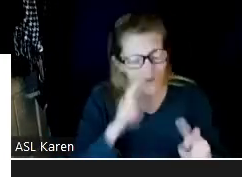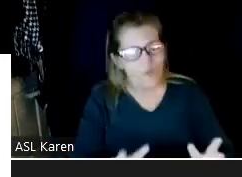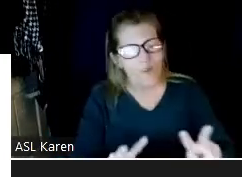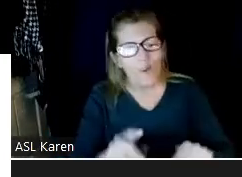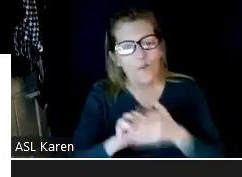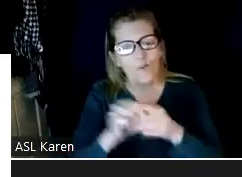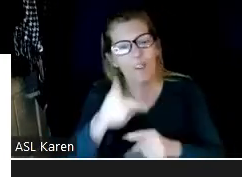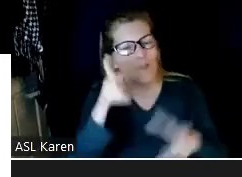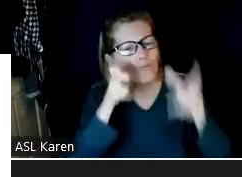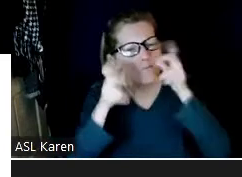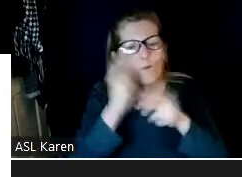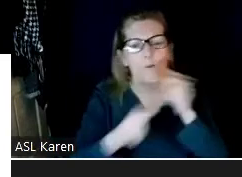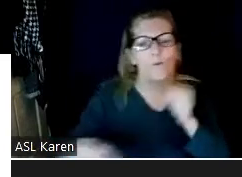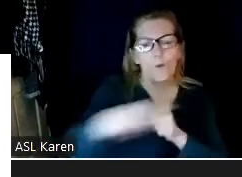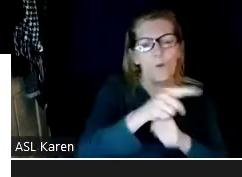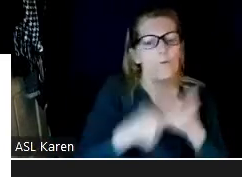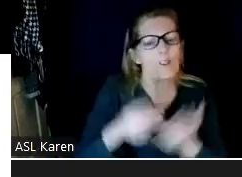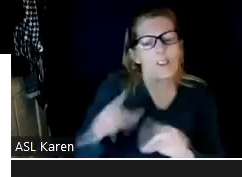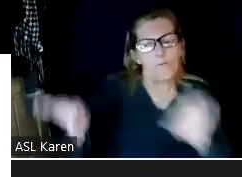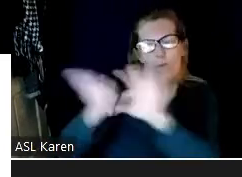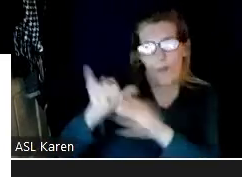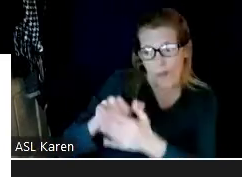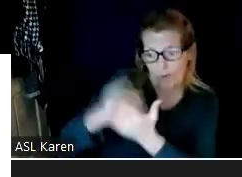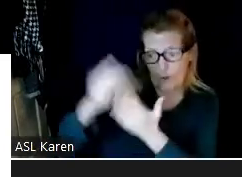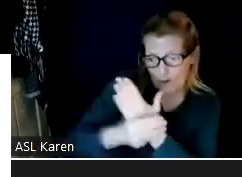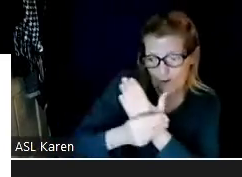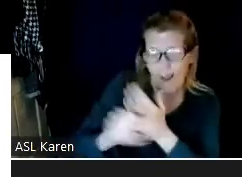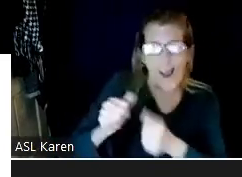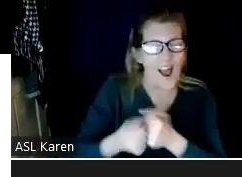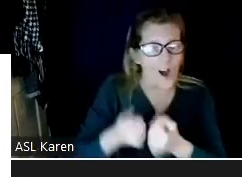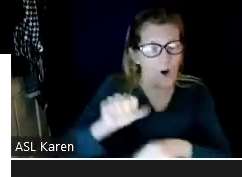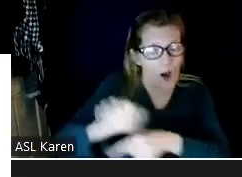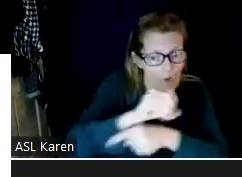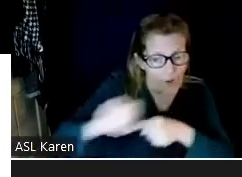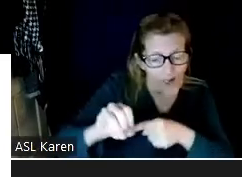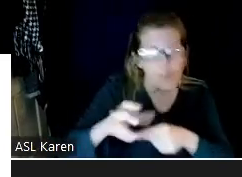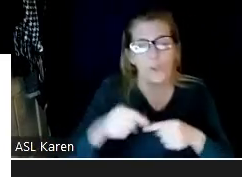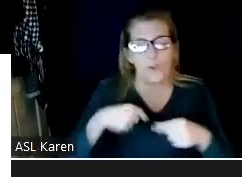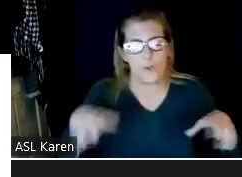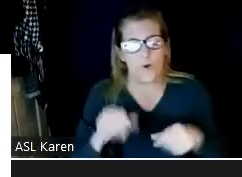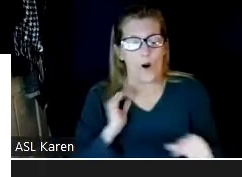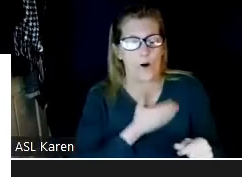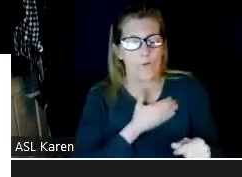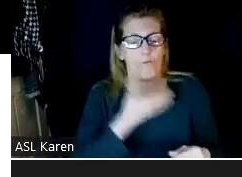What's important about the program about how it operates, so that we can do our best to meet those needs.